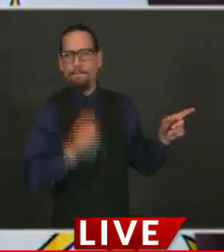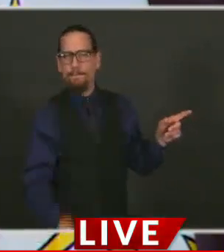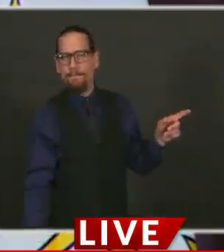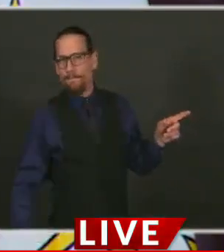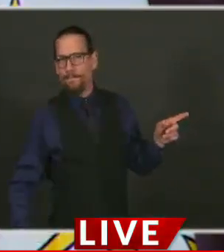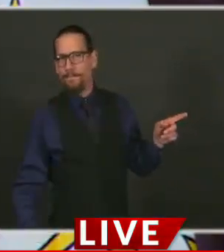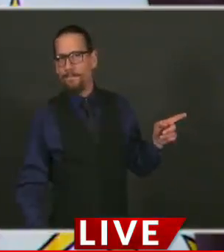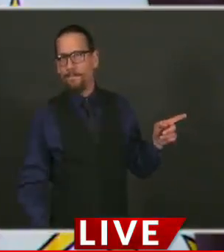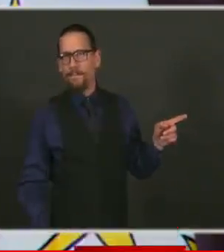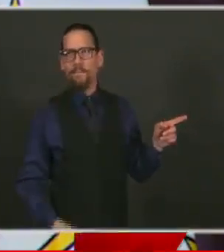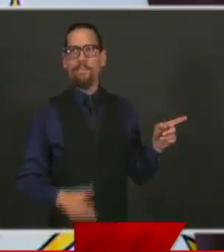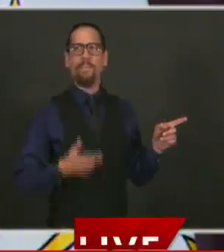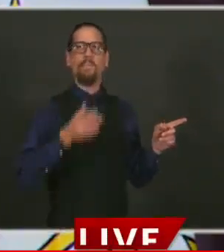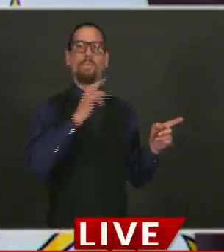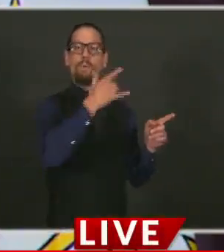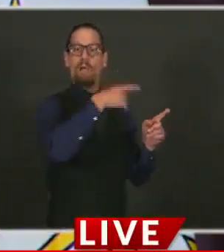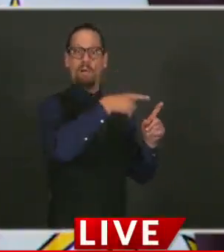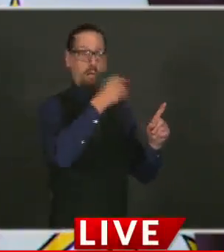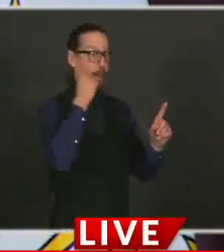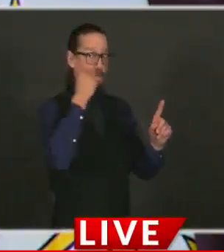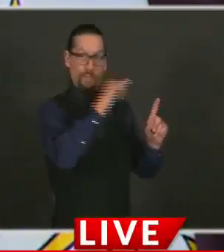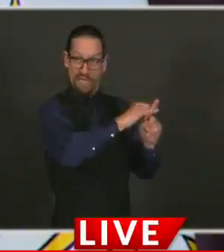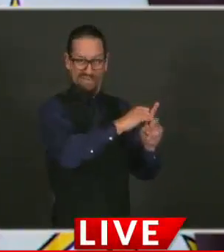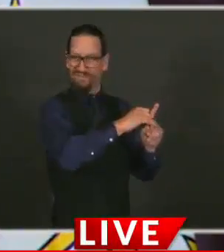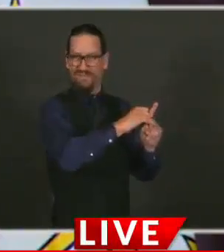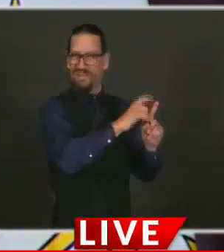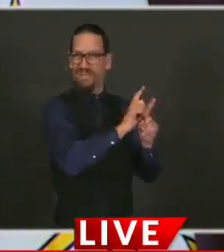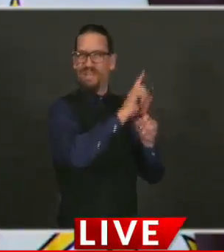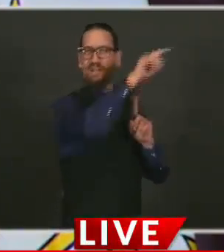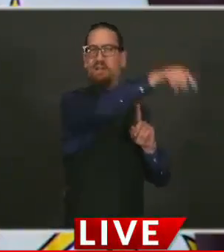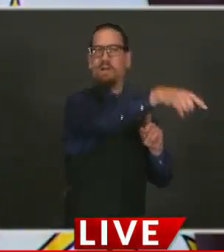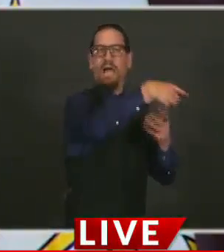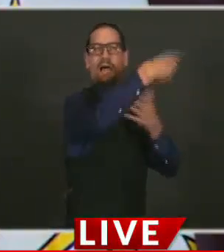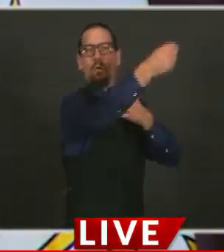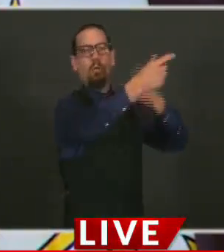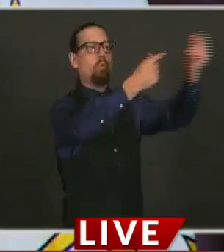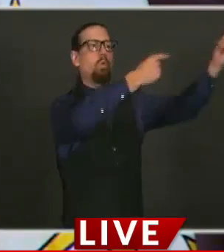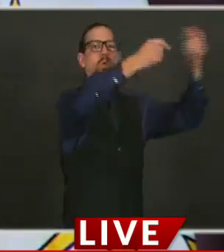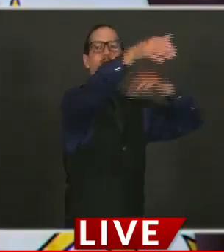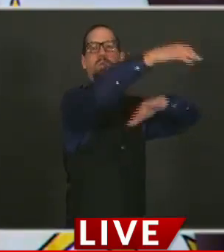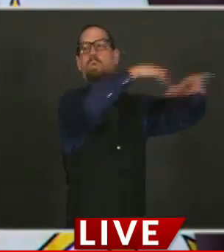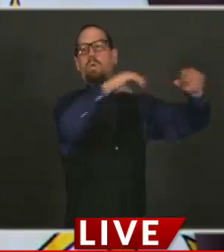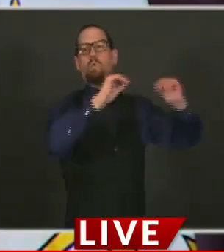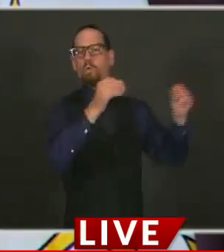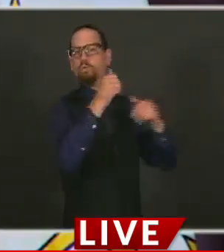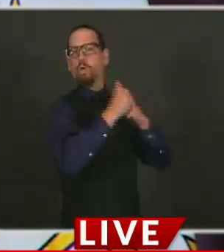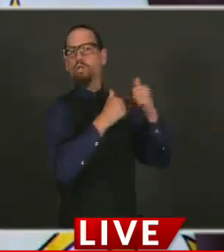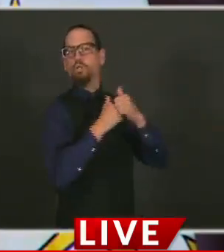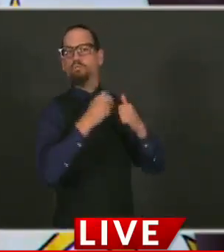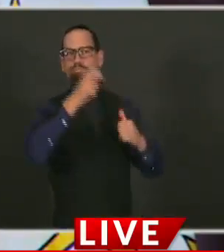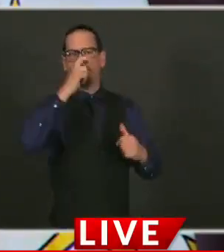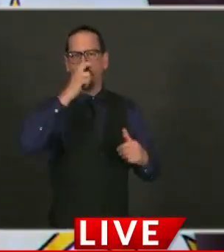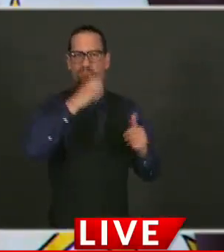OCCURS. YOU HAVE INDIVIDUALS THAT ARE EXPOSED TO ALL THESE OTHER COMMUNITY SETTINGS THAT ARE